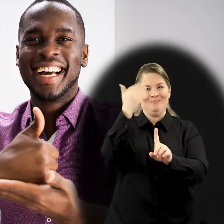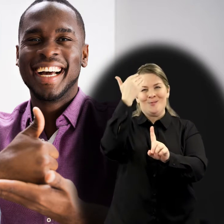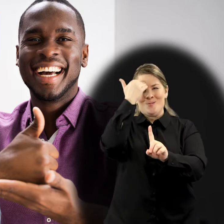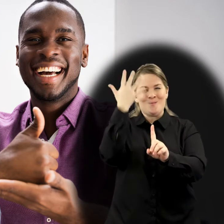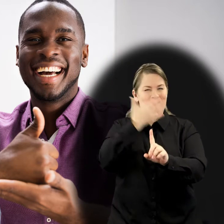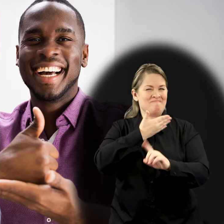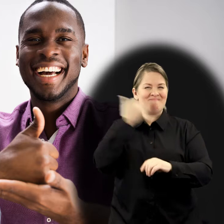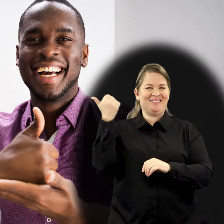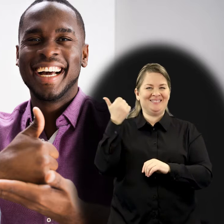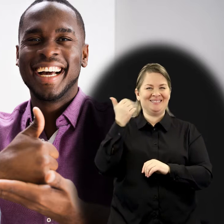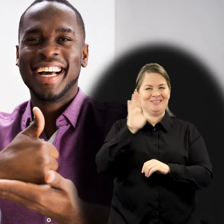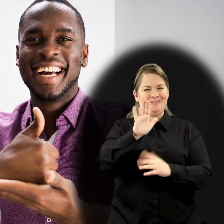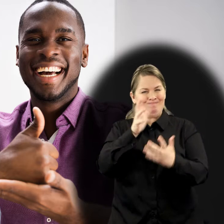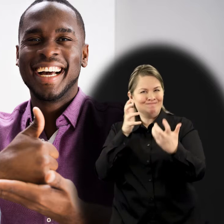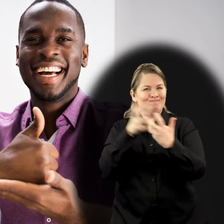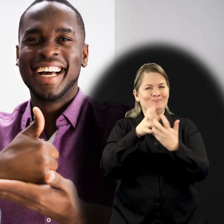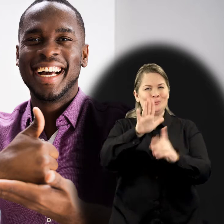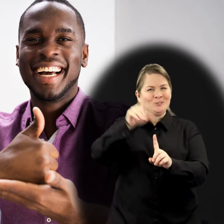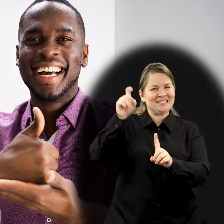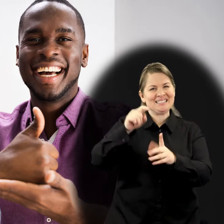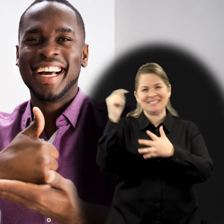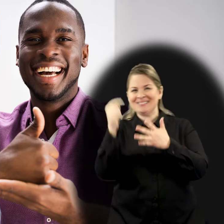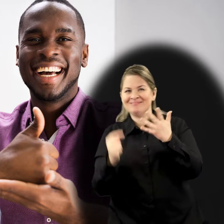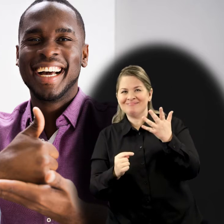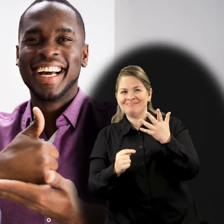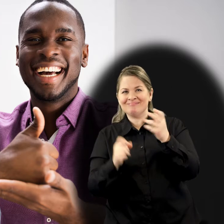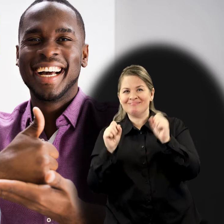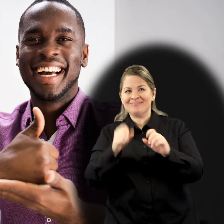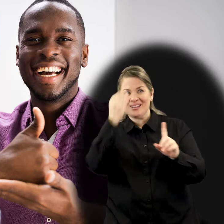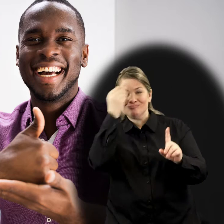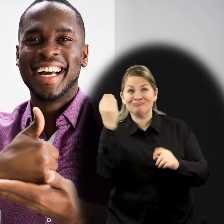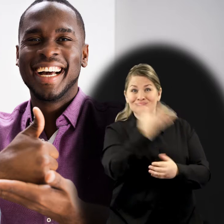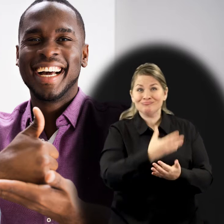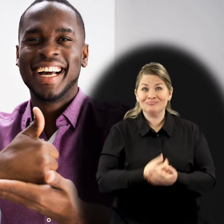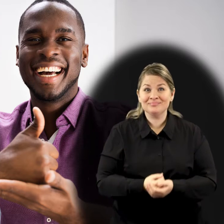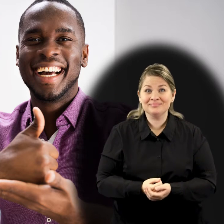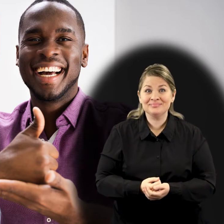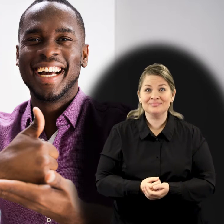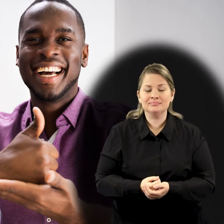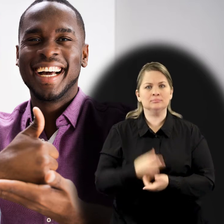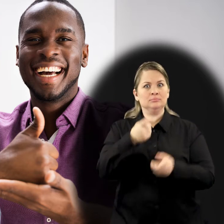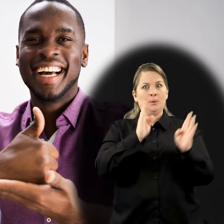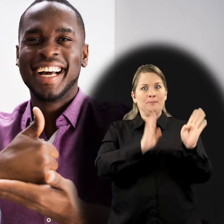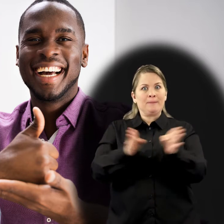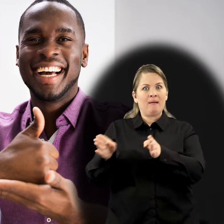you know what works best for YOU,